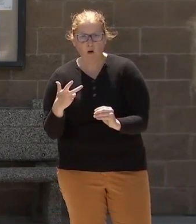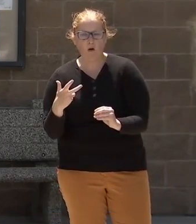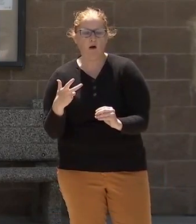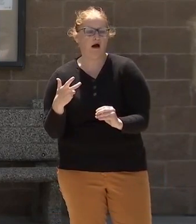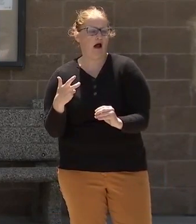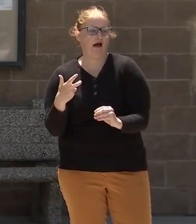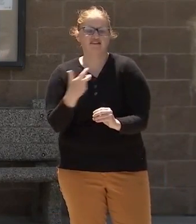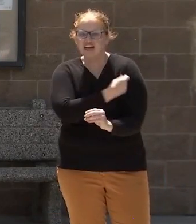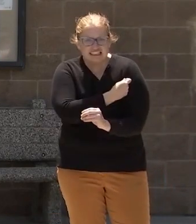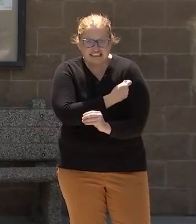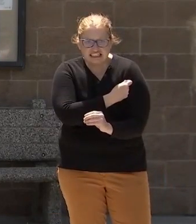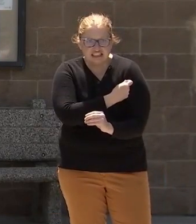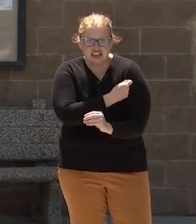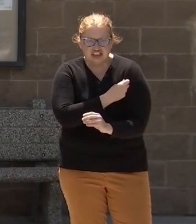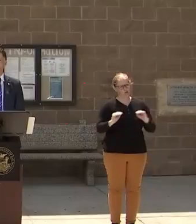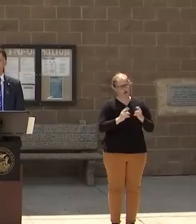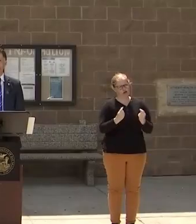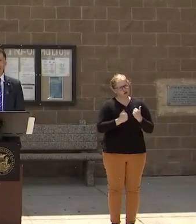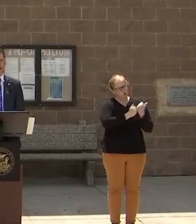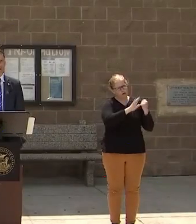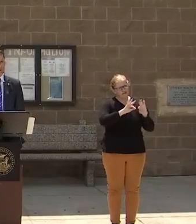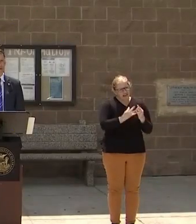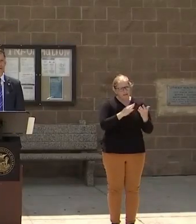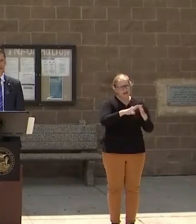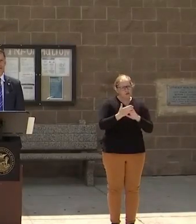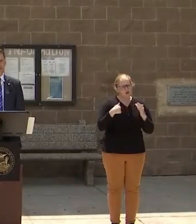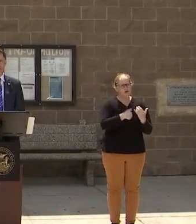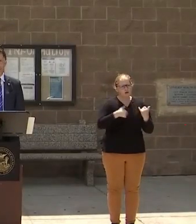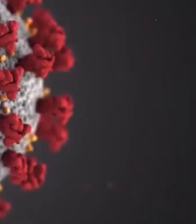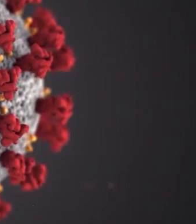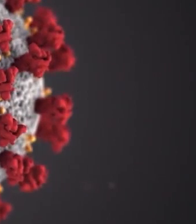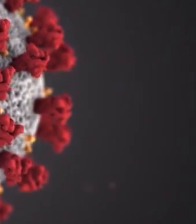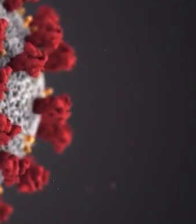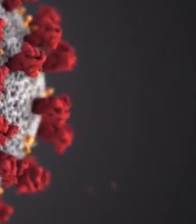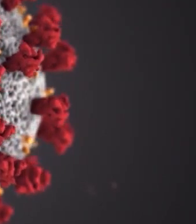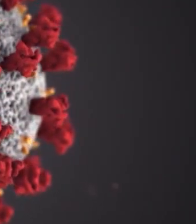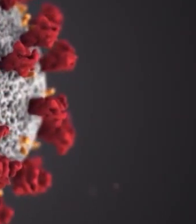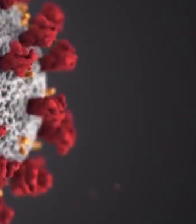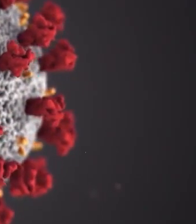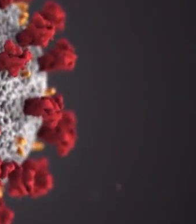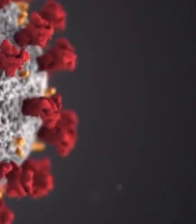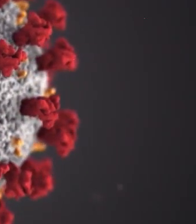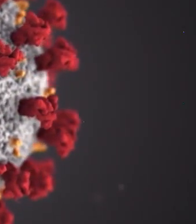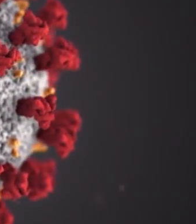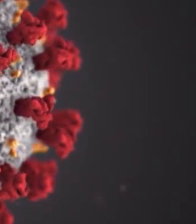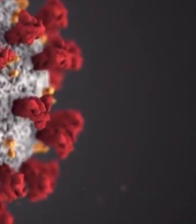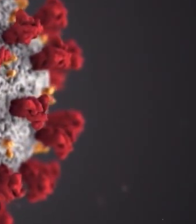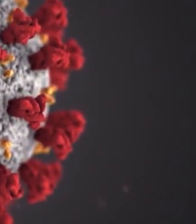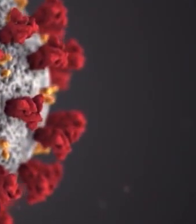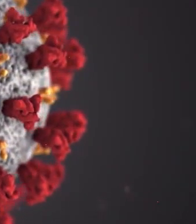VACCINATED. AND GETTING COVID IF YOU'RE NOT VACCINATED COULD BE THE